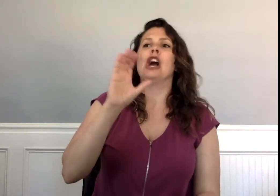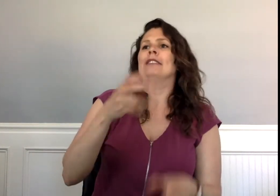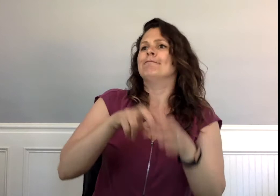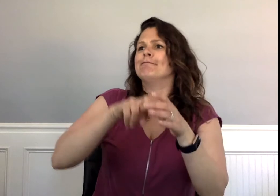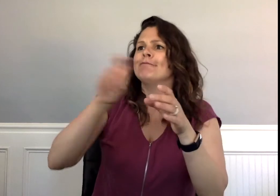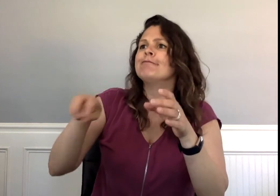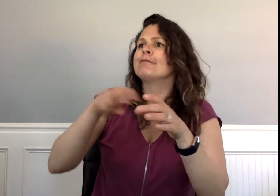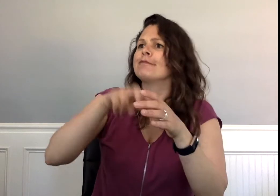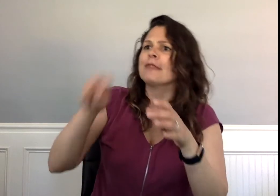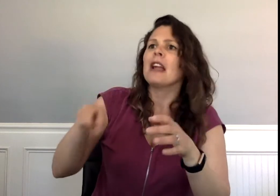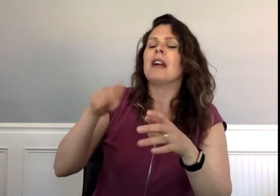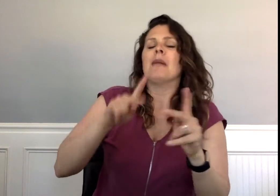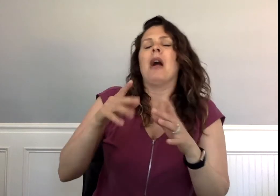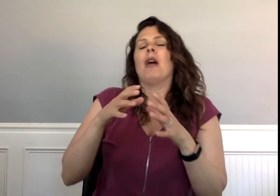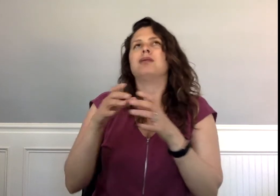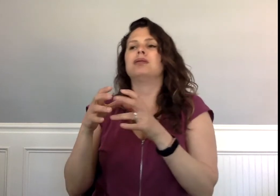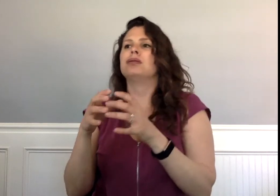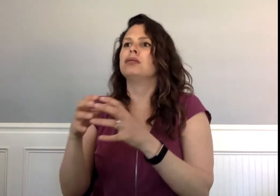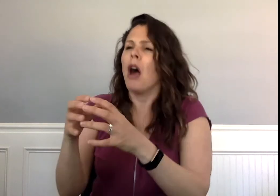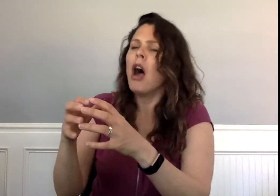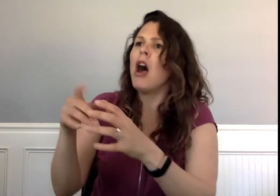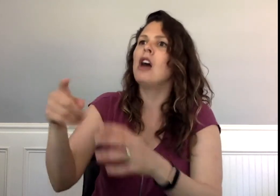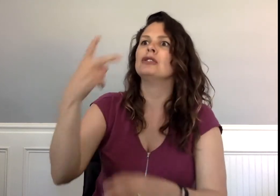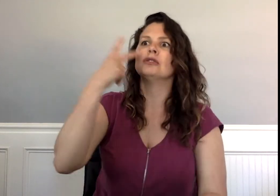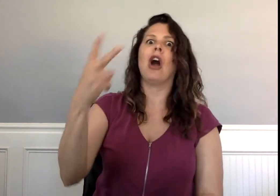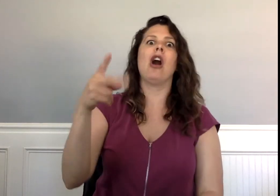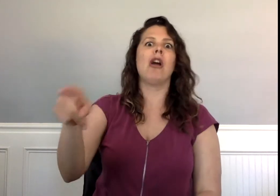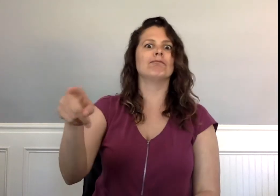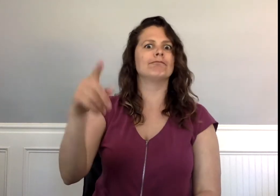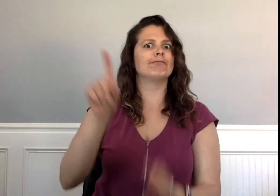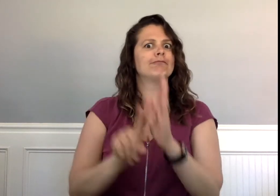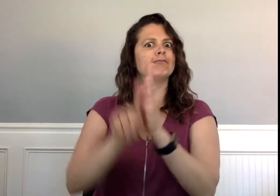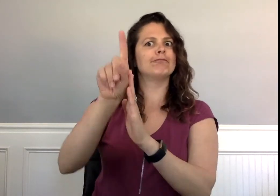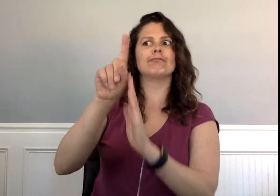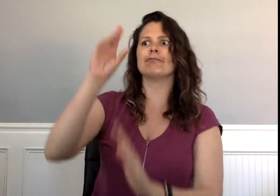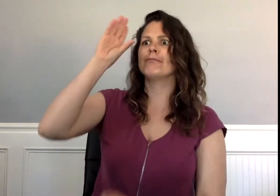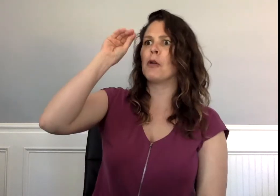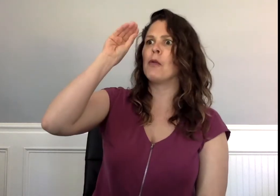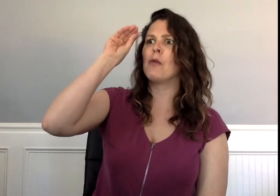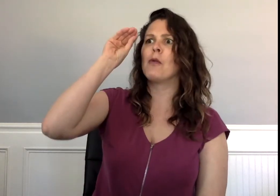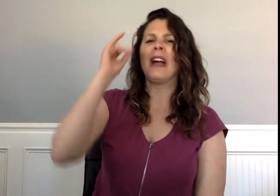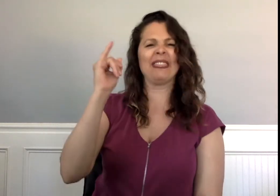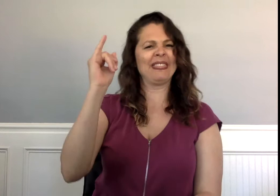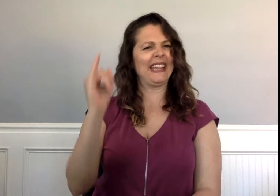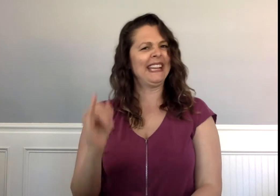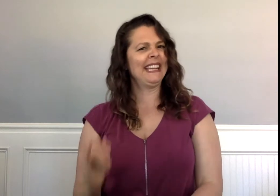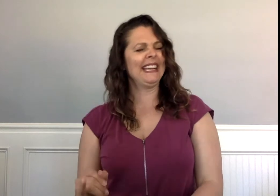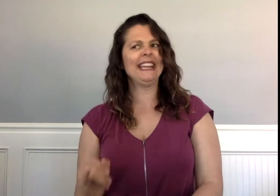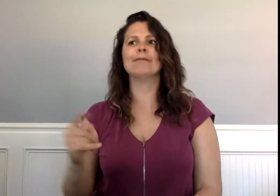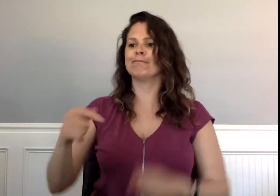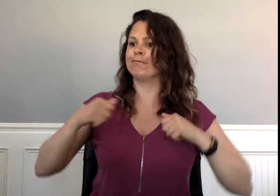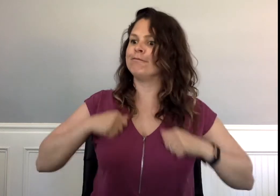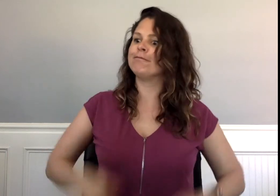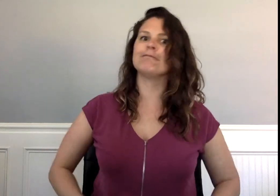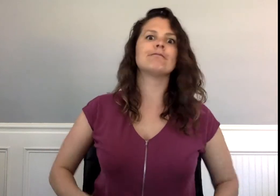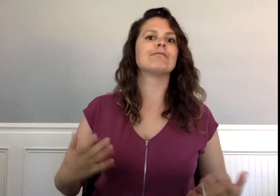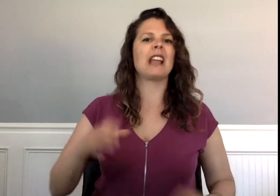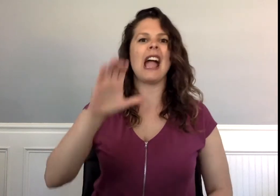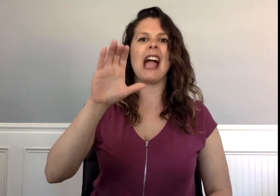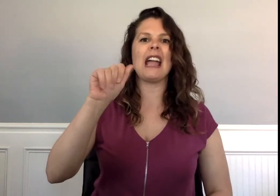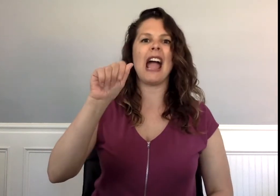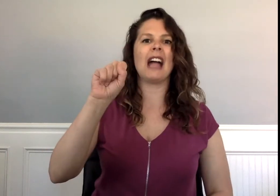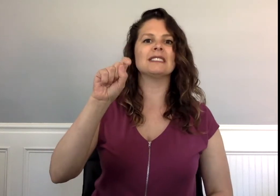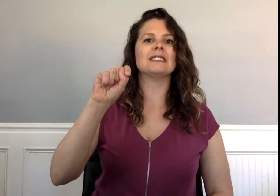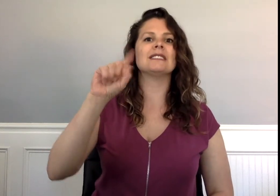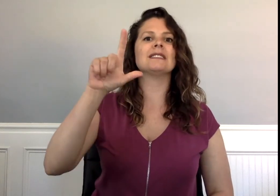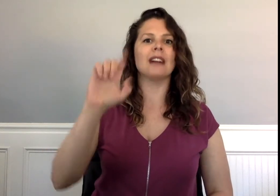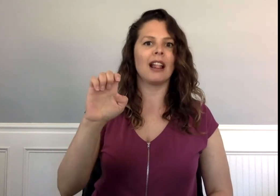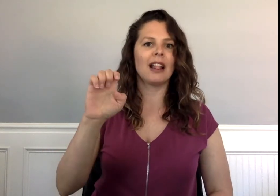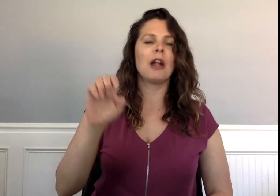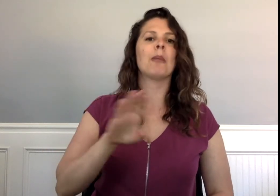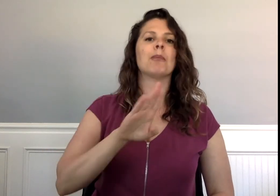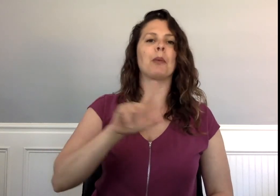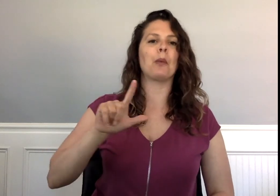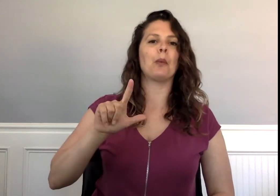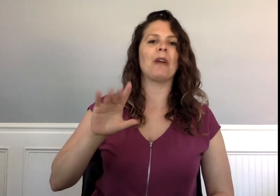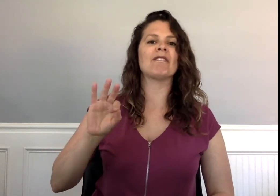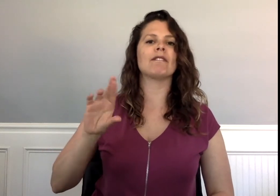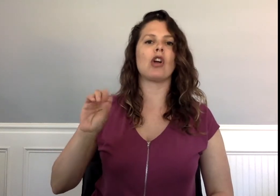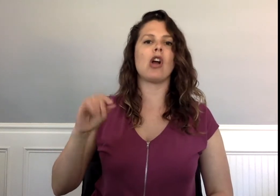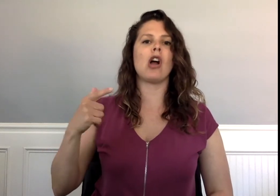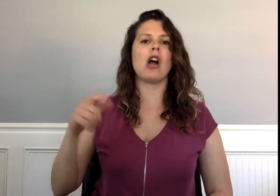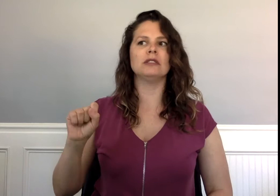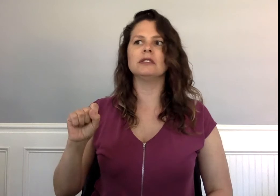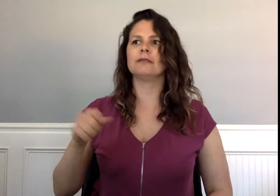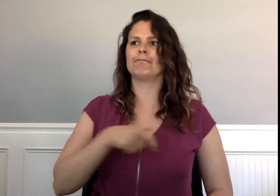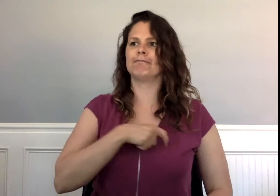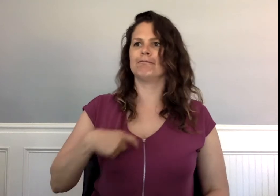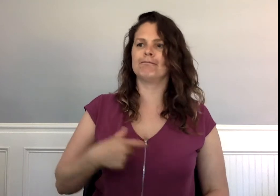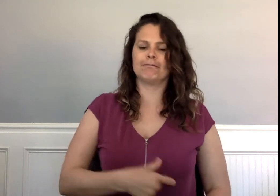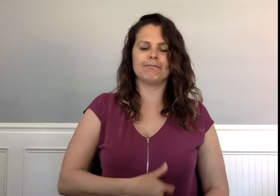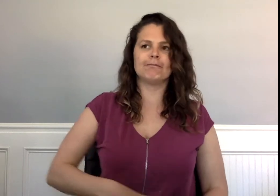People disembarked the gondola. Charlie saw a tall thin kid wearing a green-and-gold Castle Bullfrogs T-shirt.